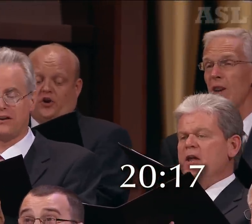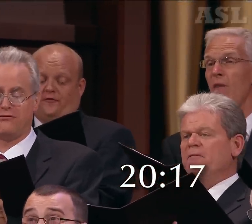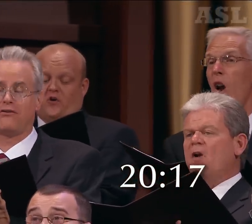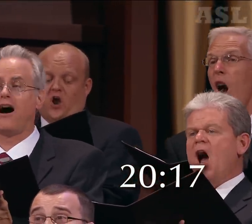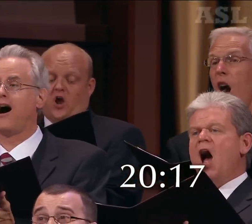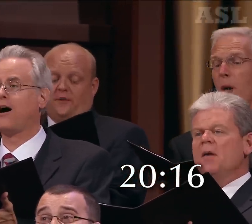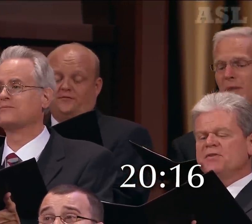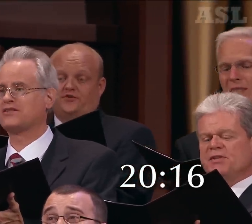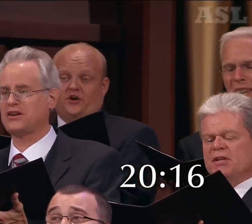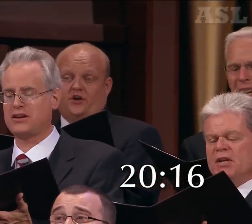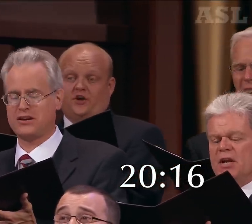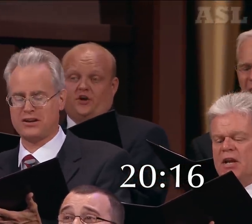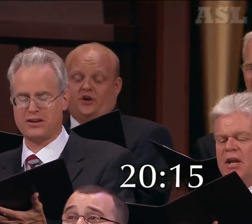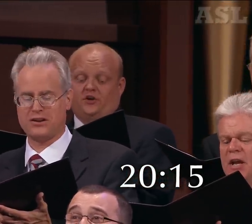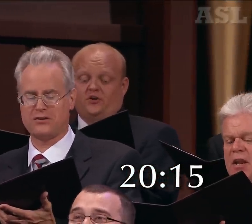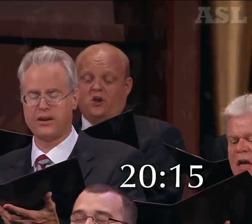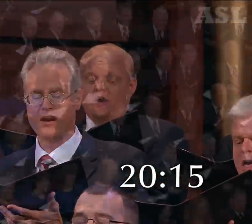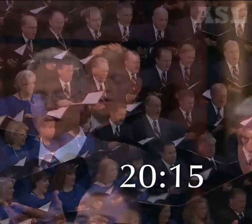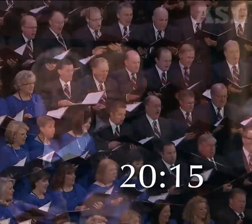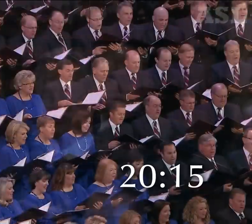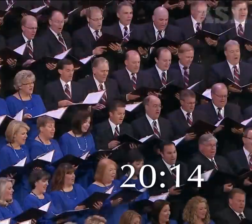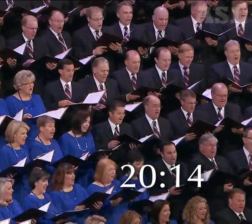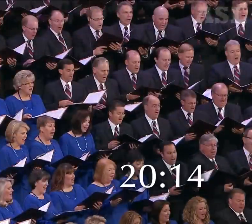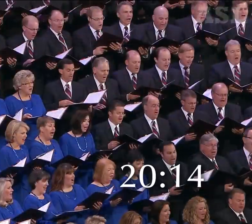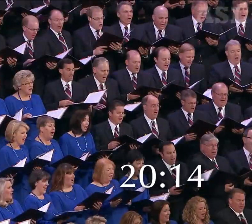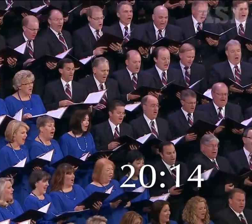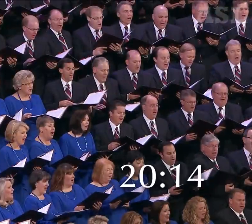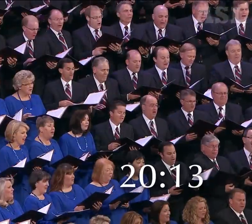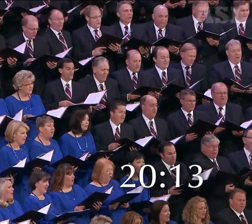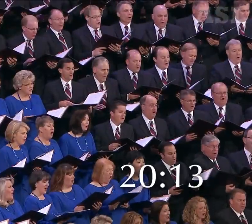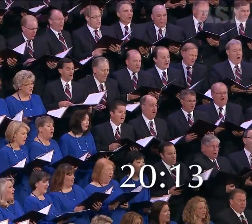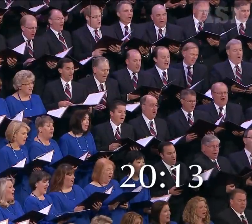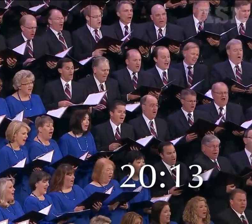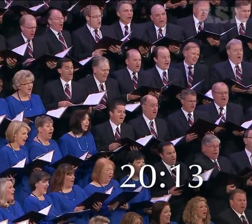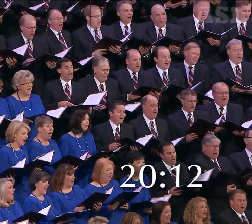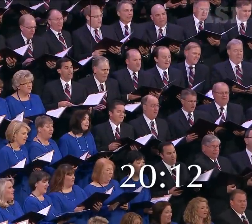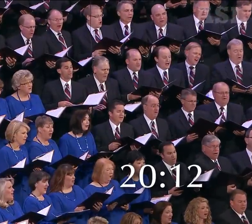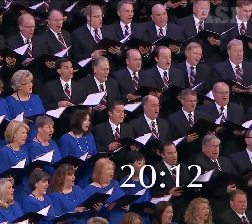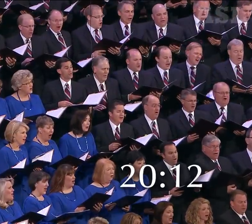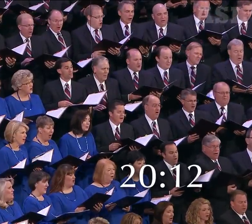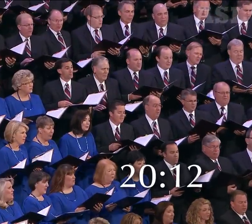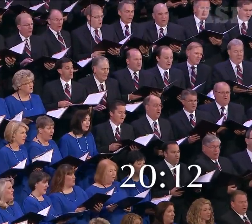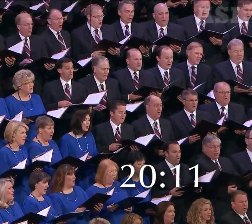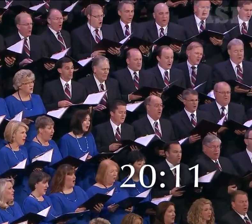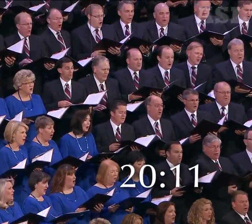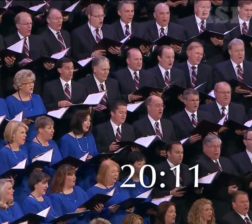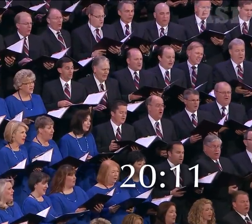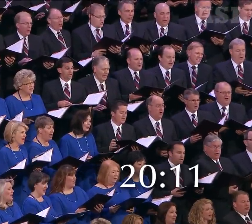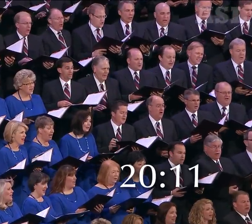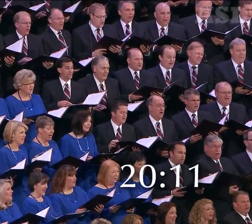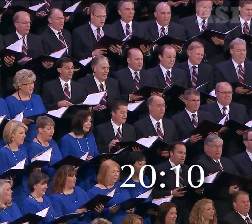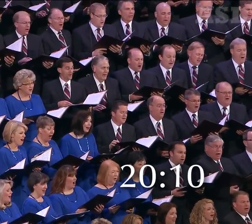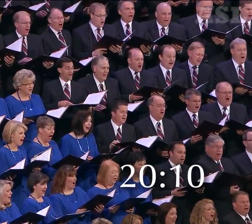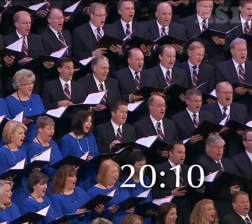THIS IS THE ENGLISH CLOSED CAPTION CHANNEL OF THE CHURCH OF JESUS CHRIST OF LATTER-DAY SAINTS.